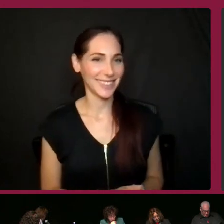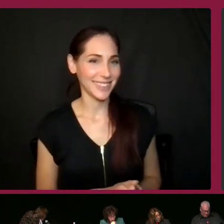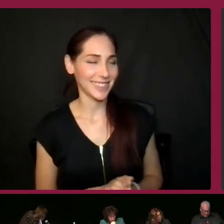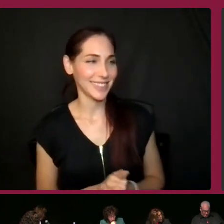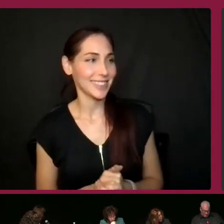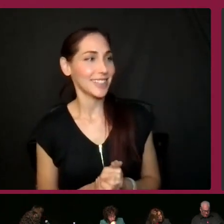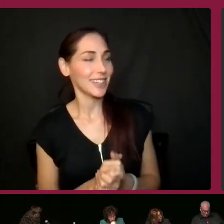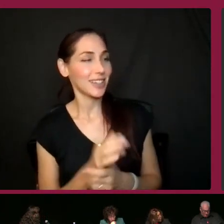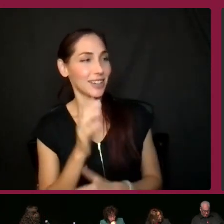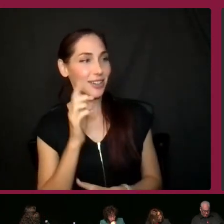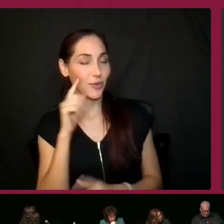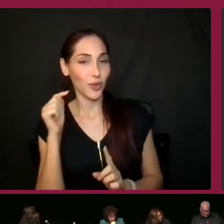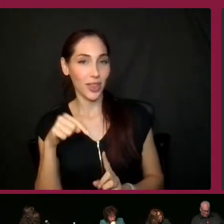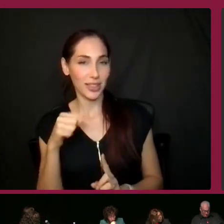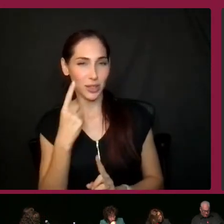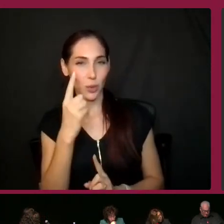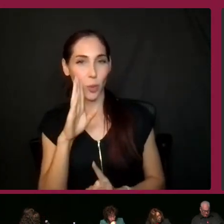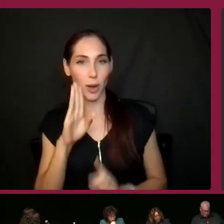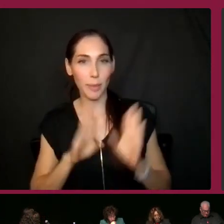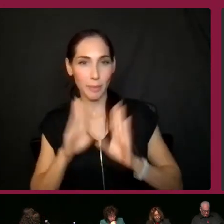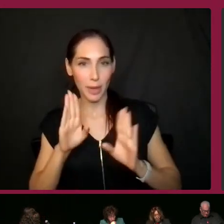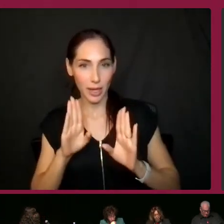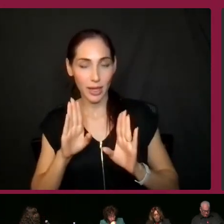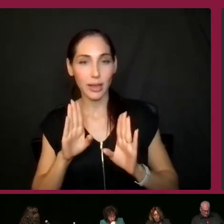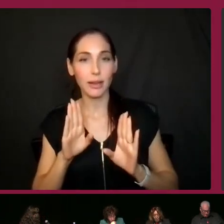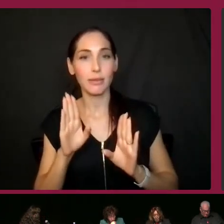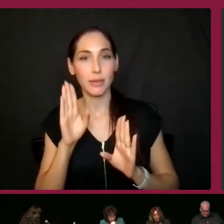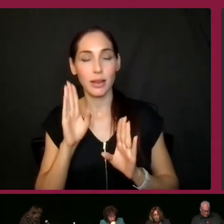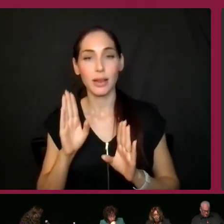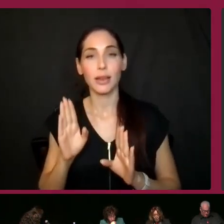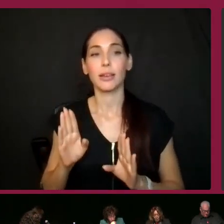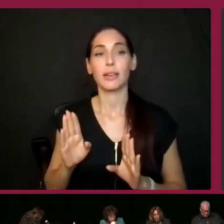On this, there was one bid received and two not responsive.